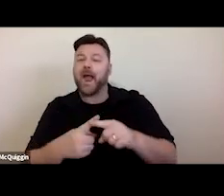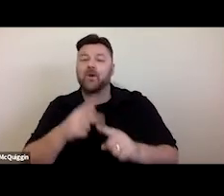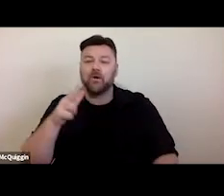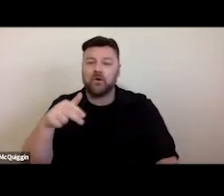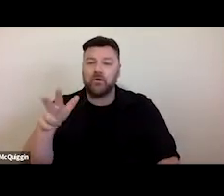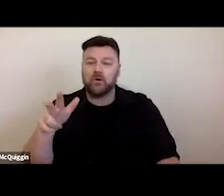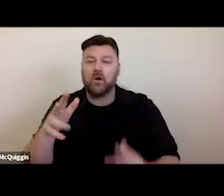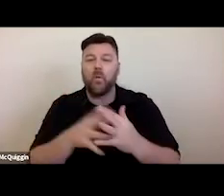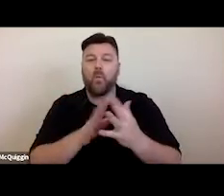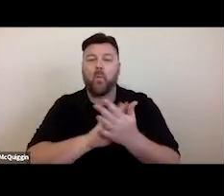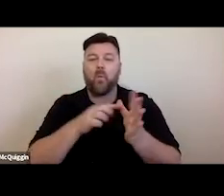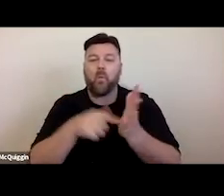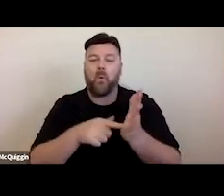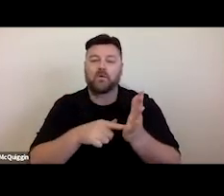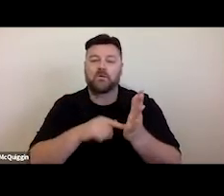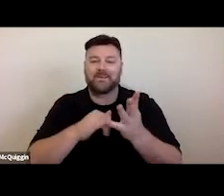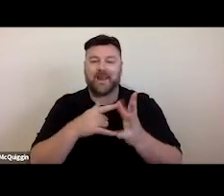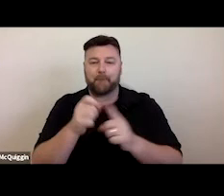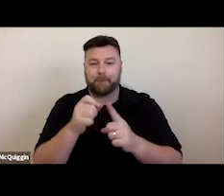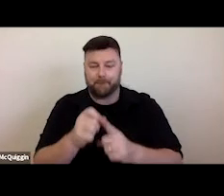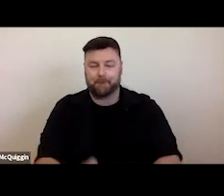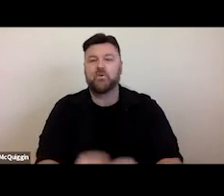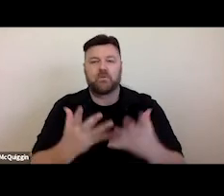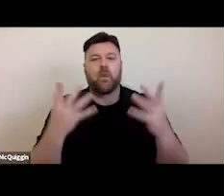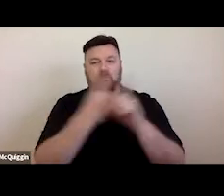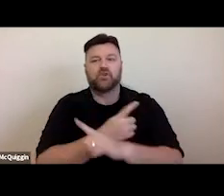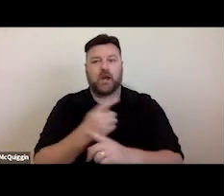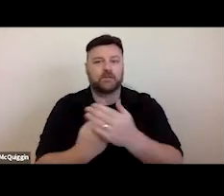A lot of changes there.